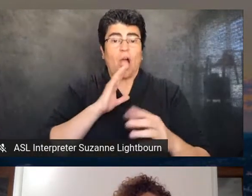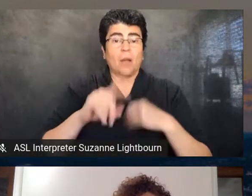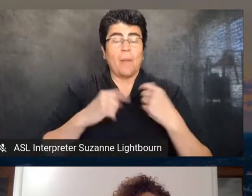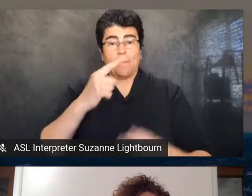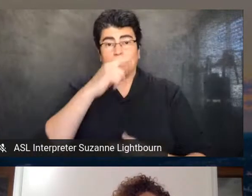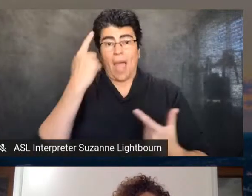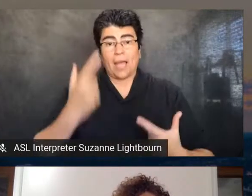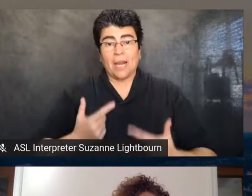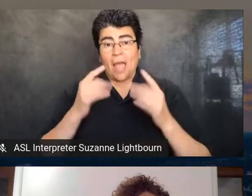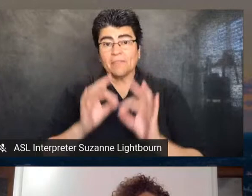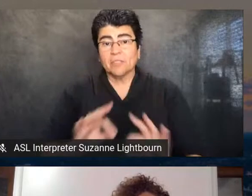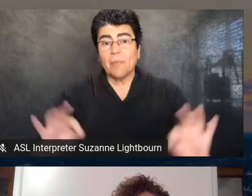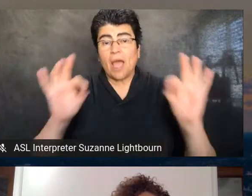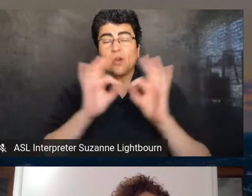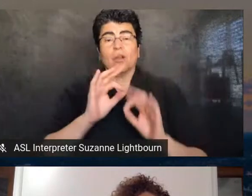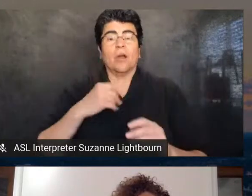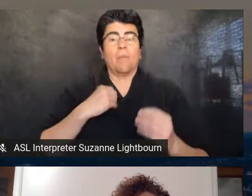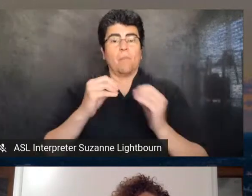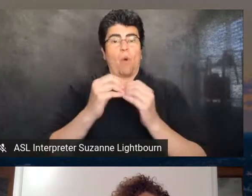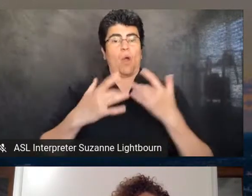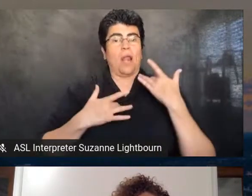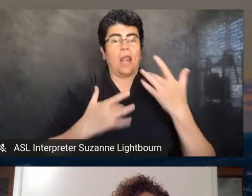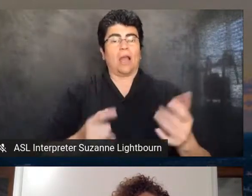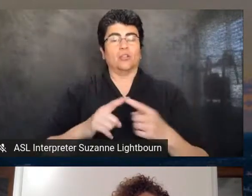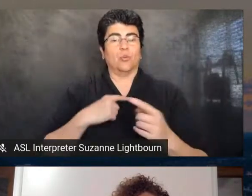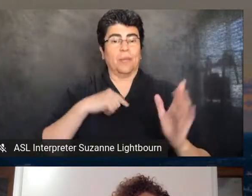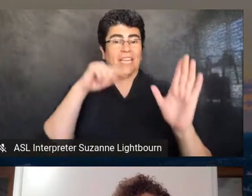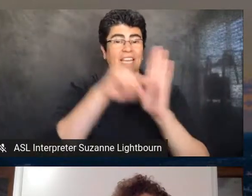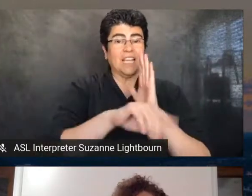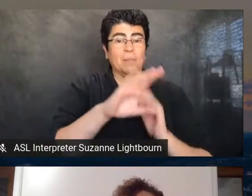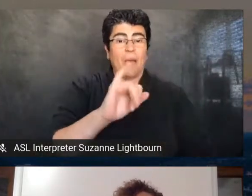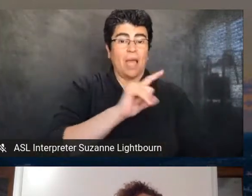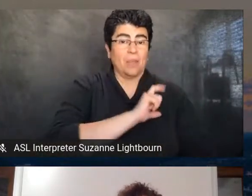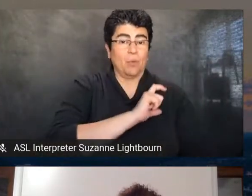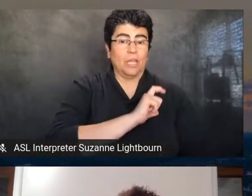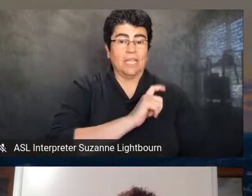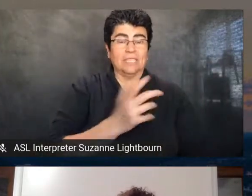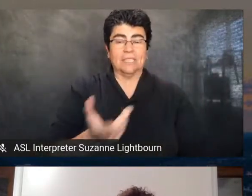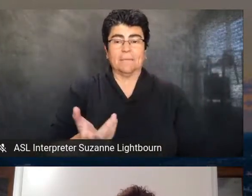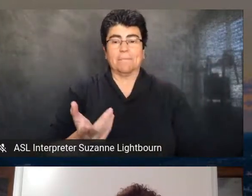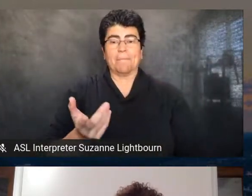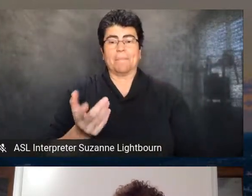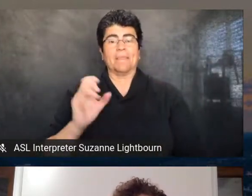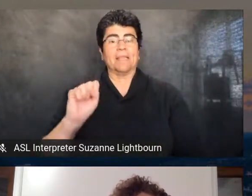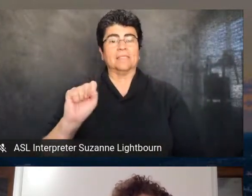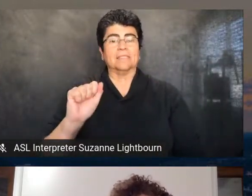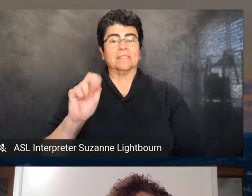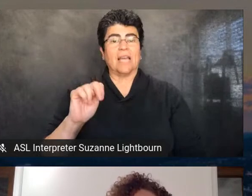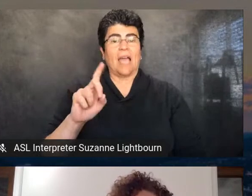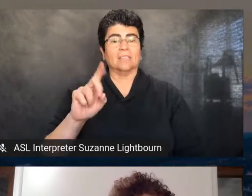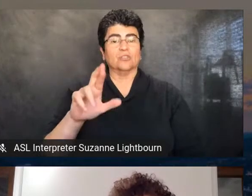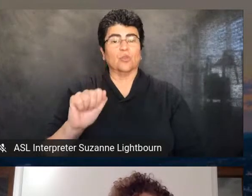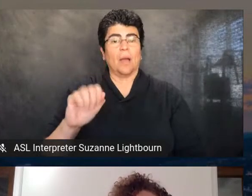are more likely to be killed by the police. Sandra Bland was a black disabled woman,